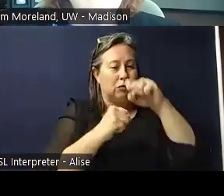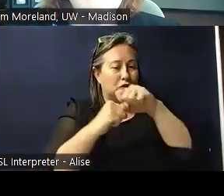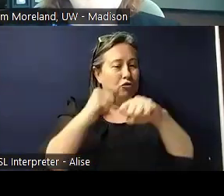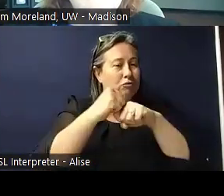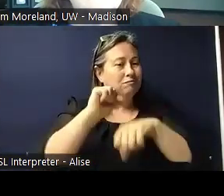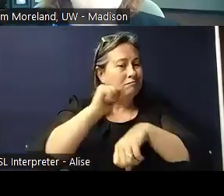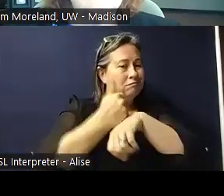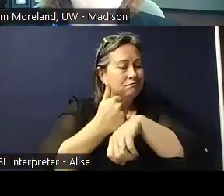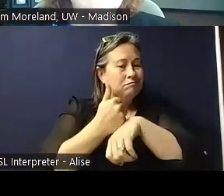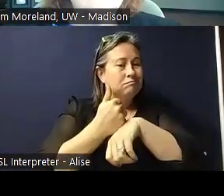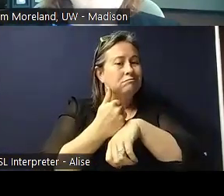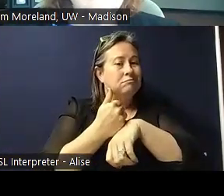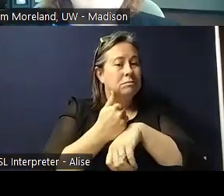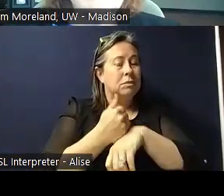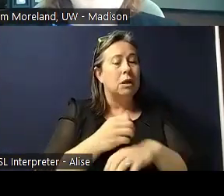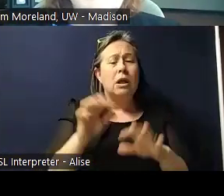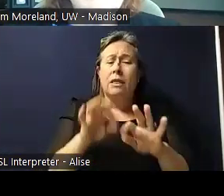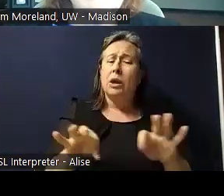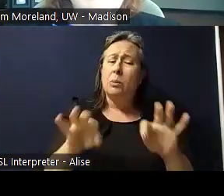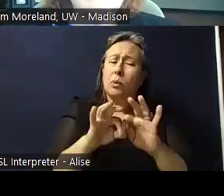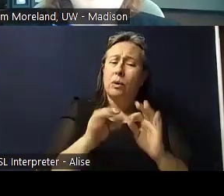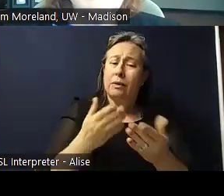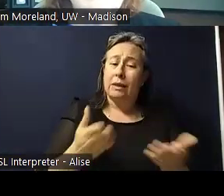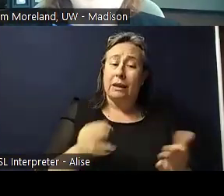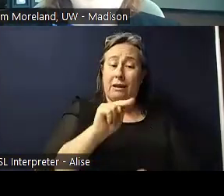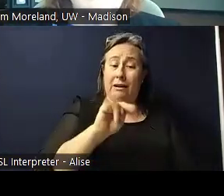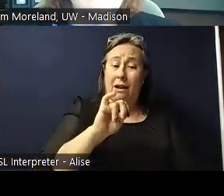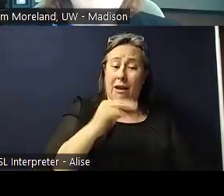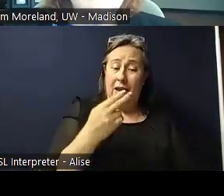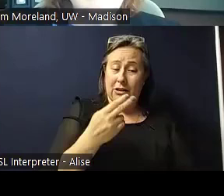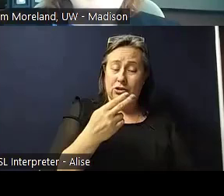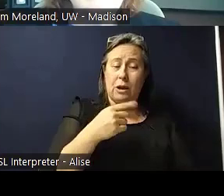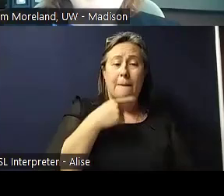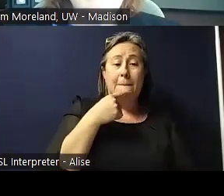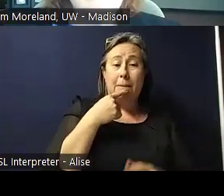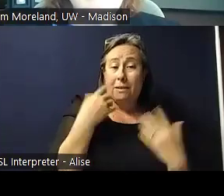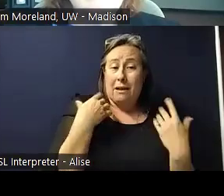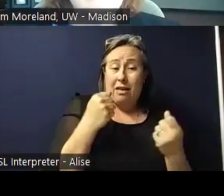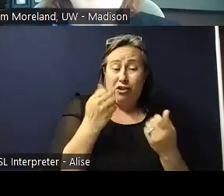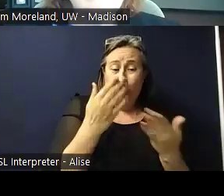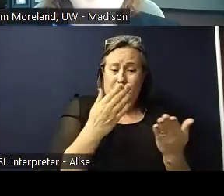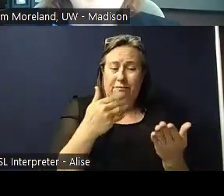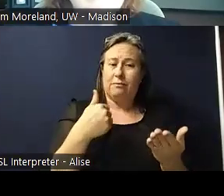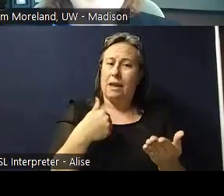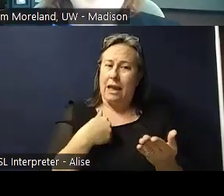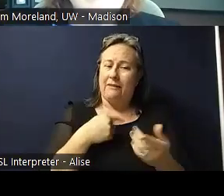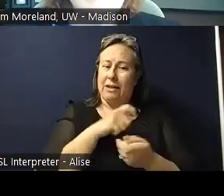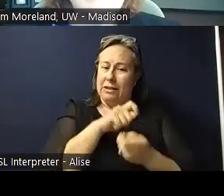and the important thing is that NIH public health service has a very specific conflict-of-interest policy